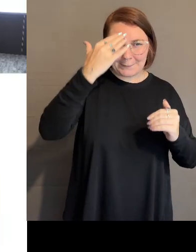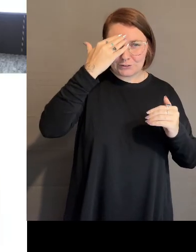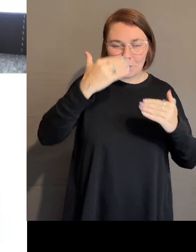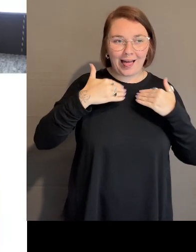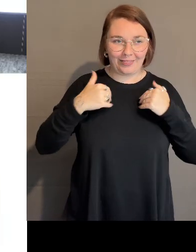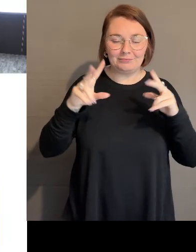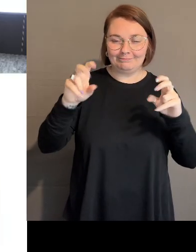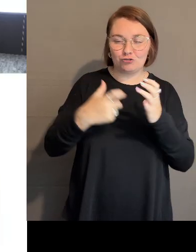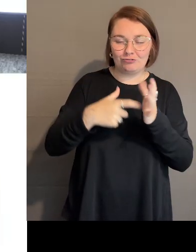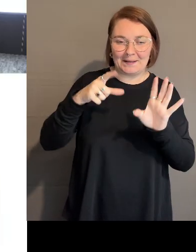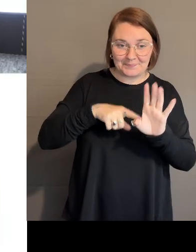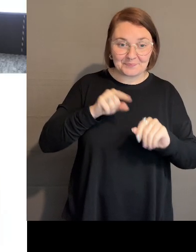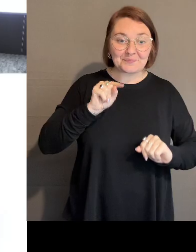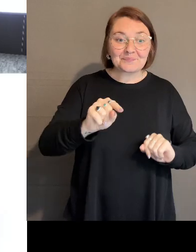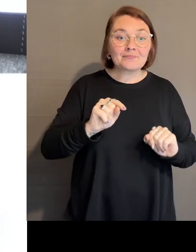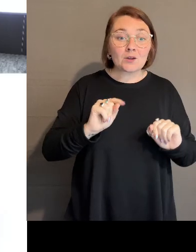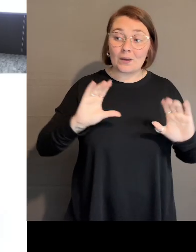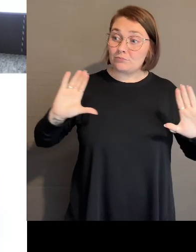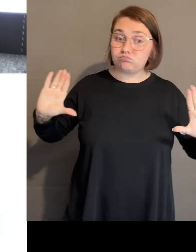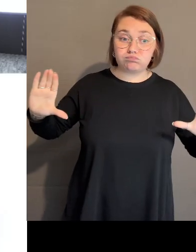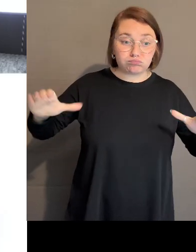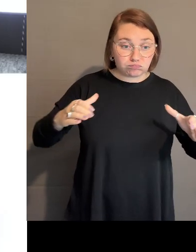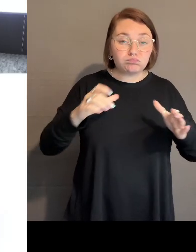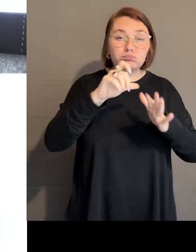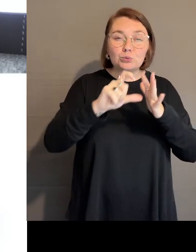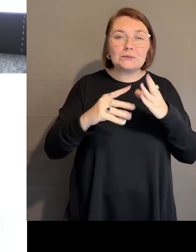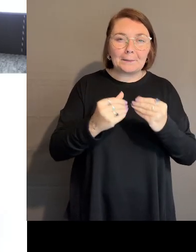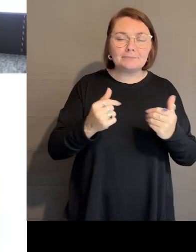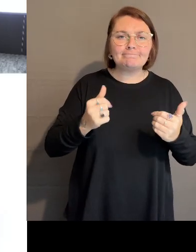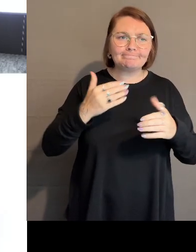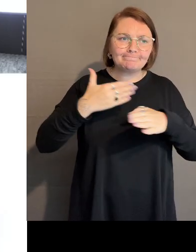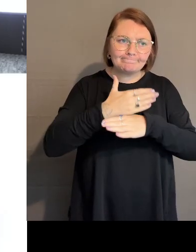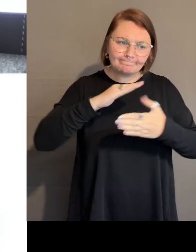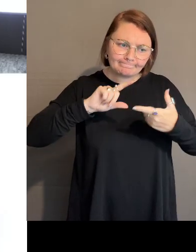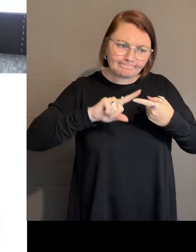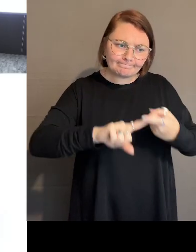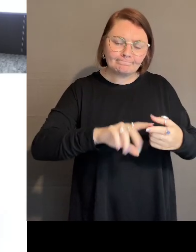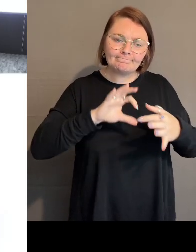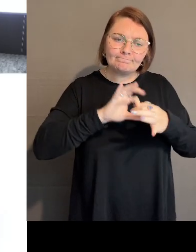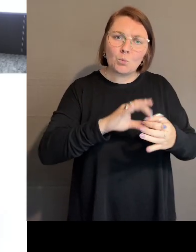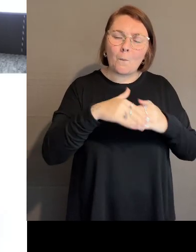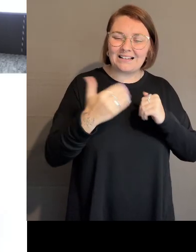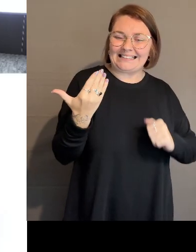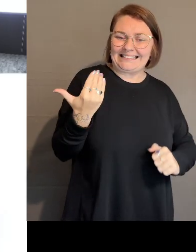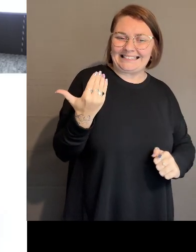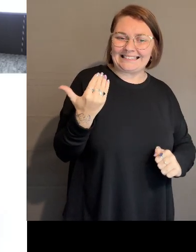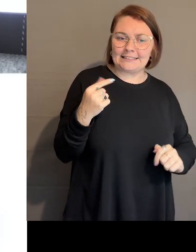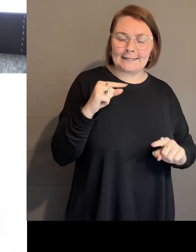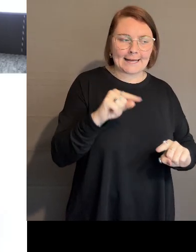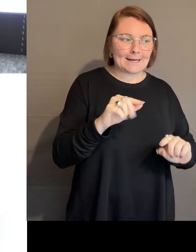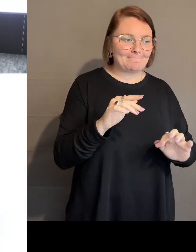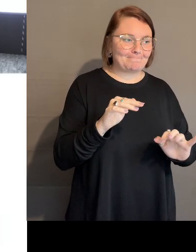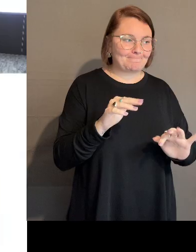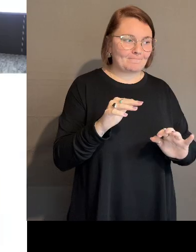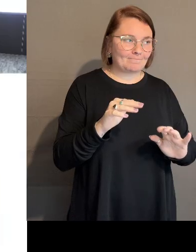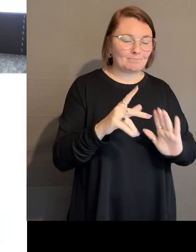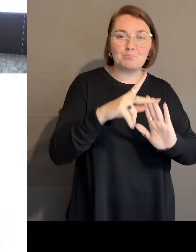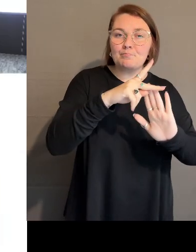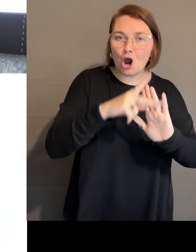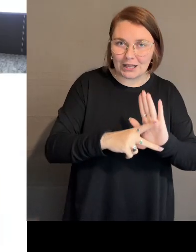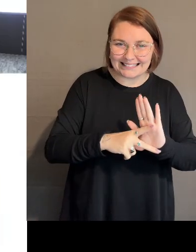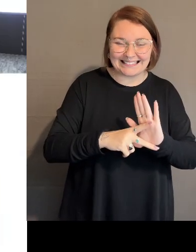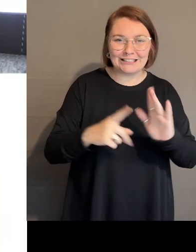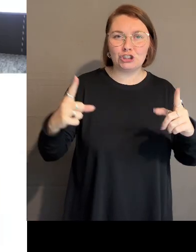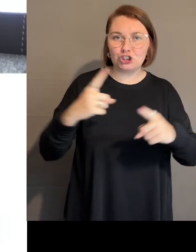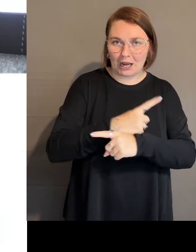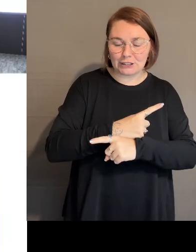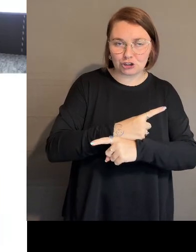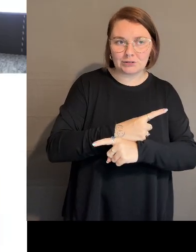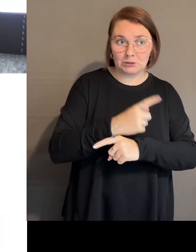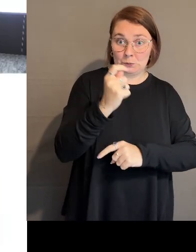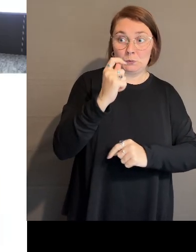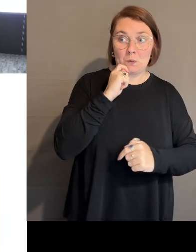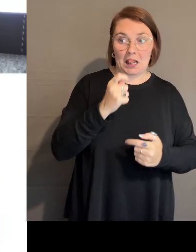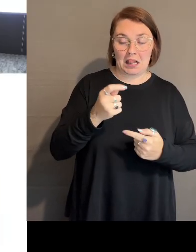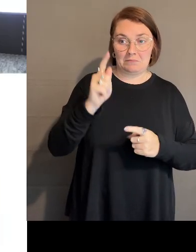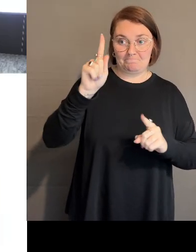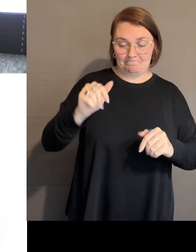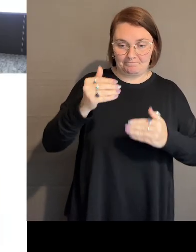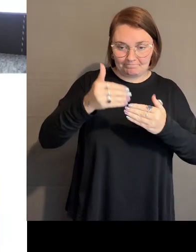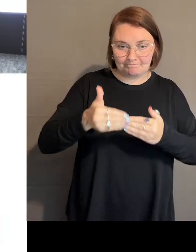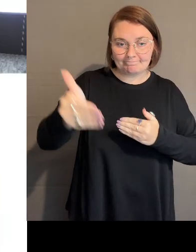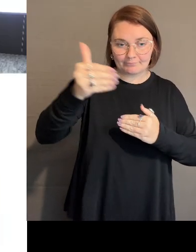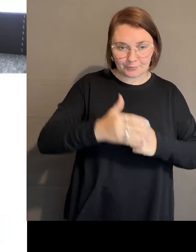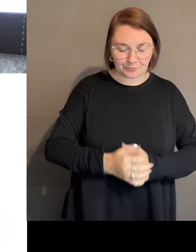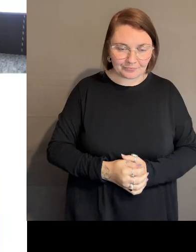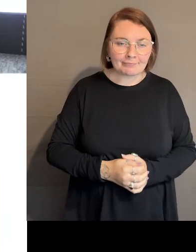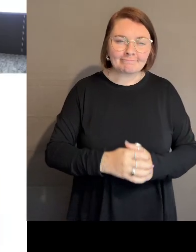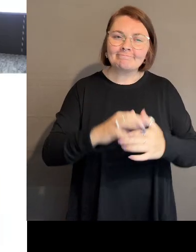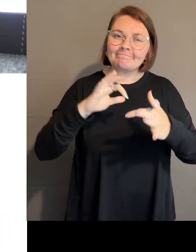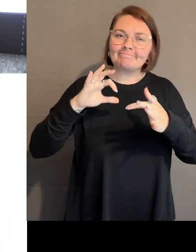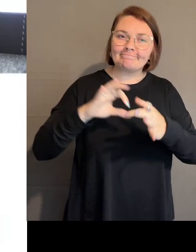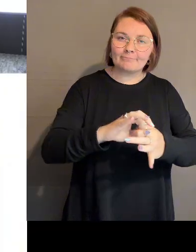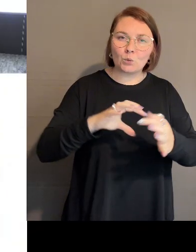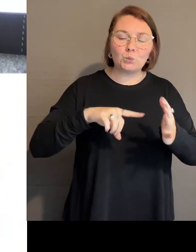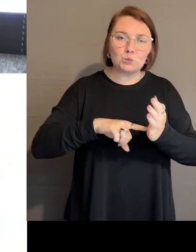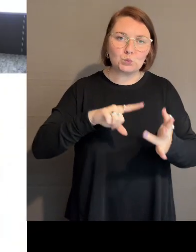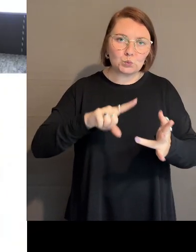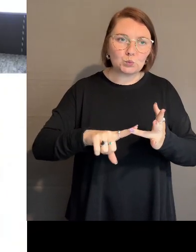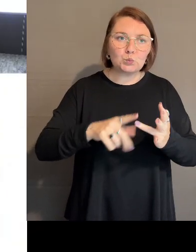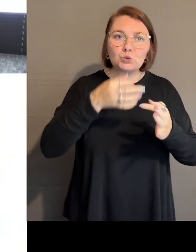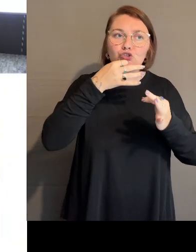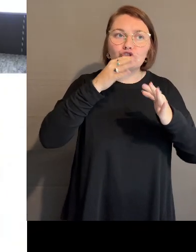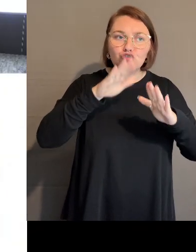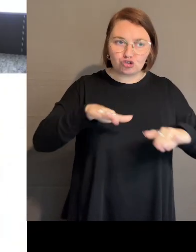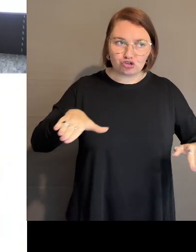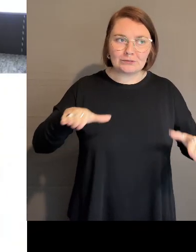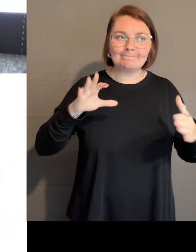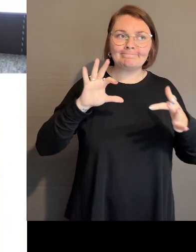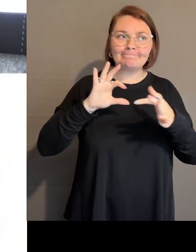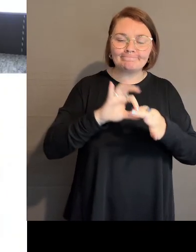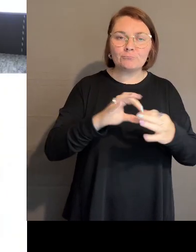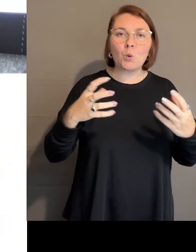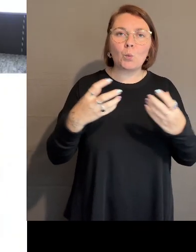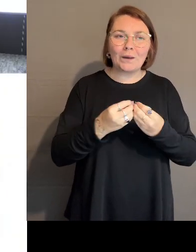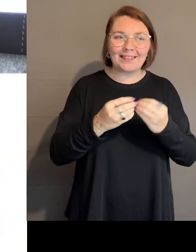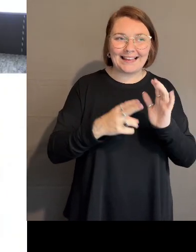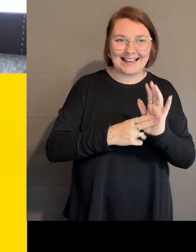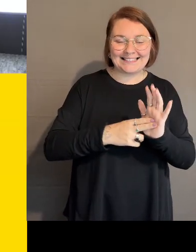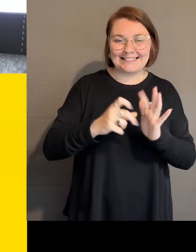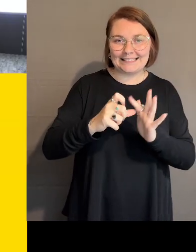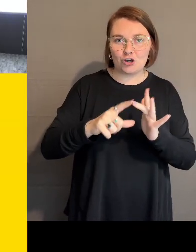And we came together to do some stuff around a, recent, policy change that's, that's about to happen, that relates to, children, in terms of, the NDIS.